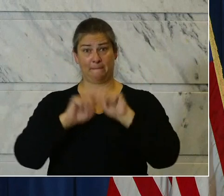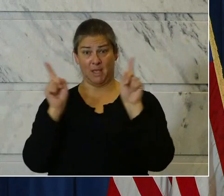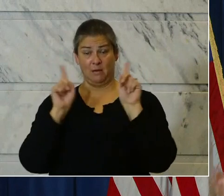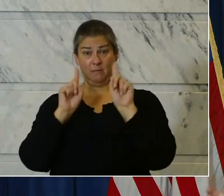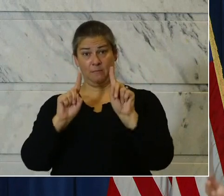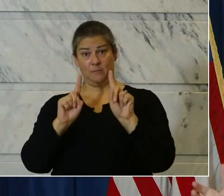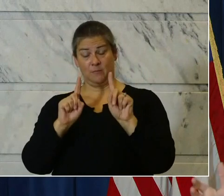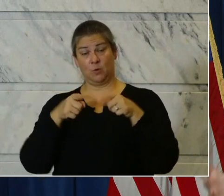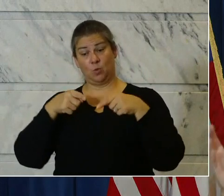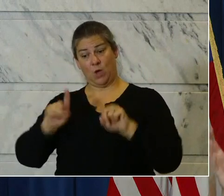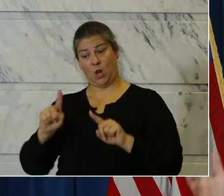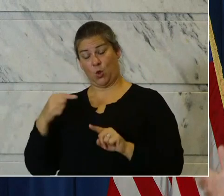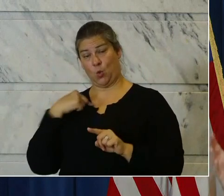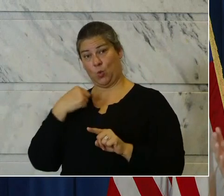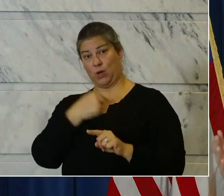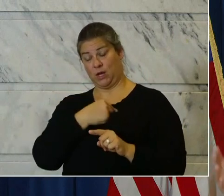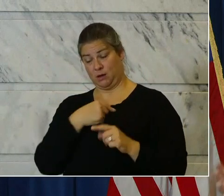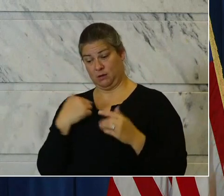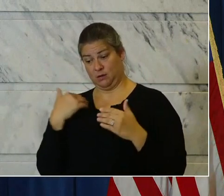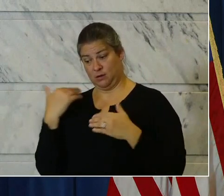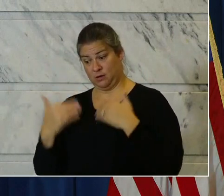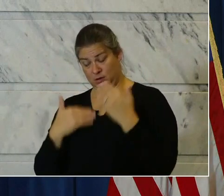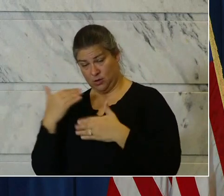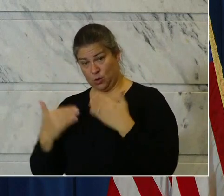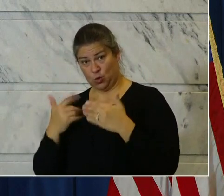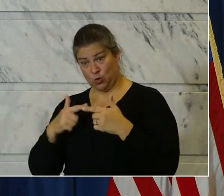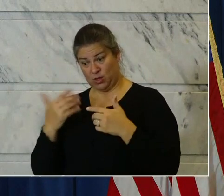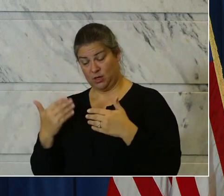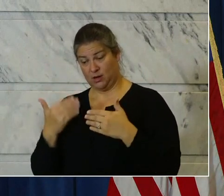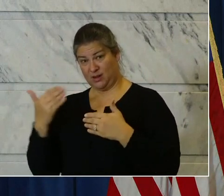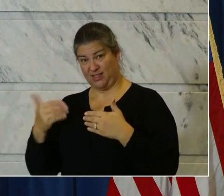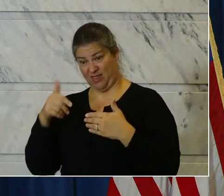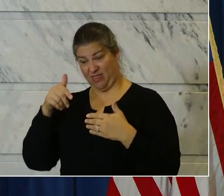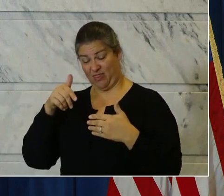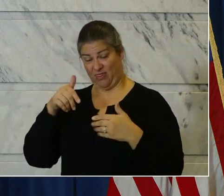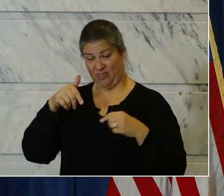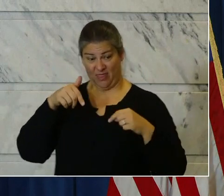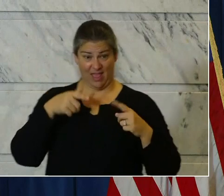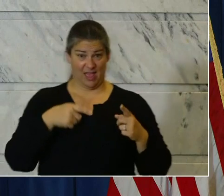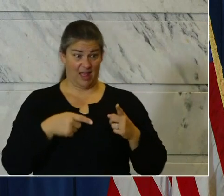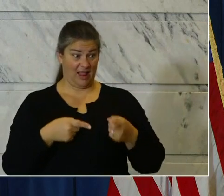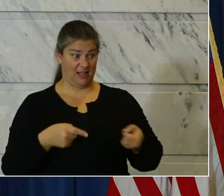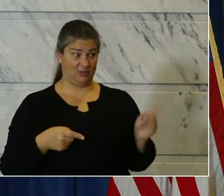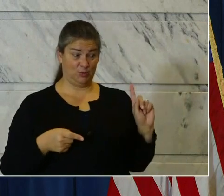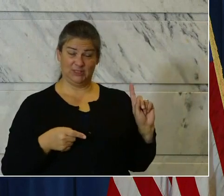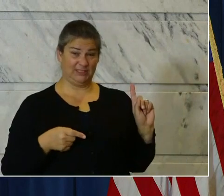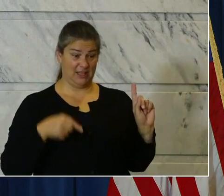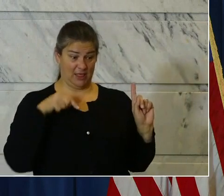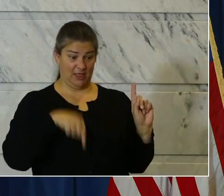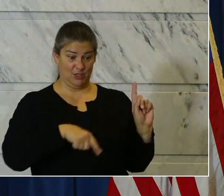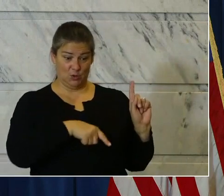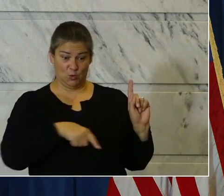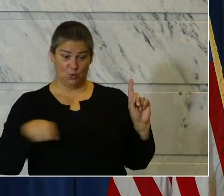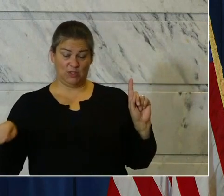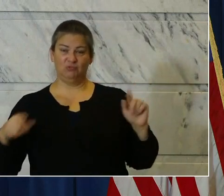BE AN EXAMPLE FOR EVERYBODY ELSE OUT THERE. BUT AS WE- ROCKET TOWARDS THE HIGHEST-